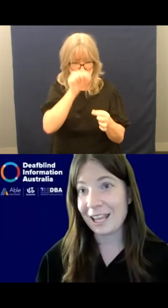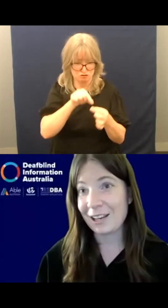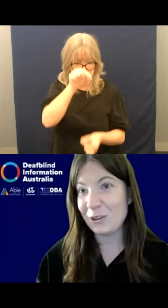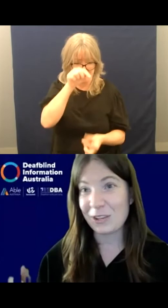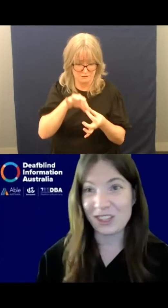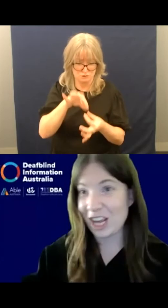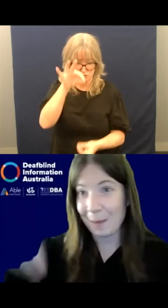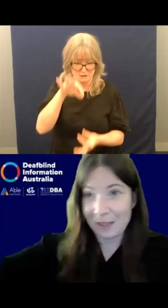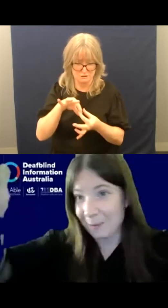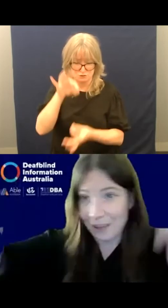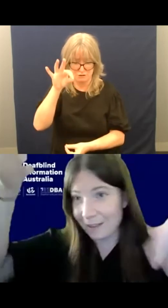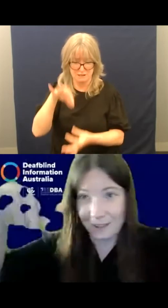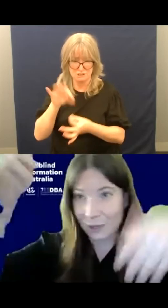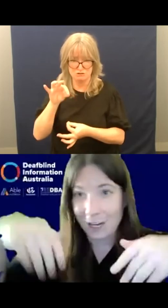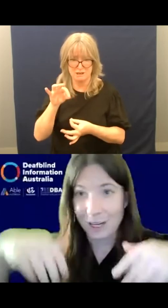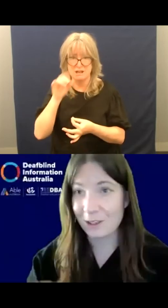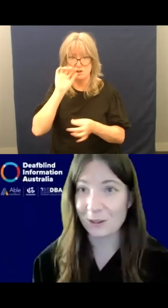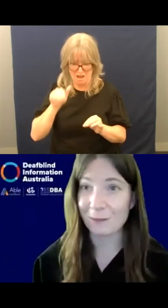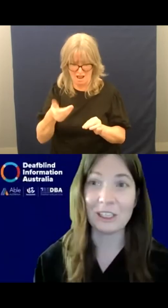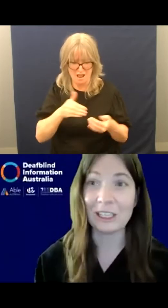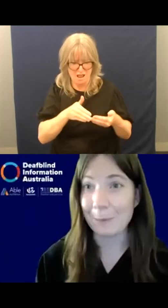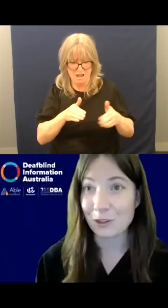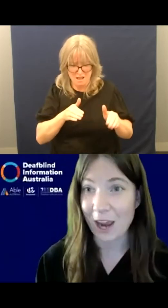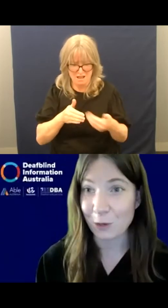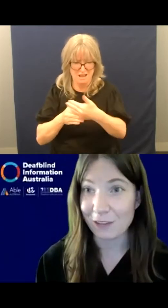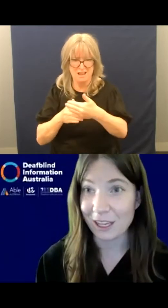you can jam bits and pieces into it and do some really abstract weaving.